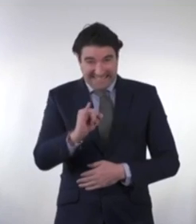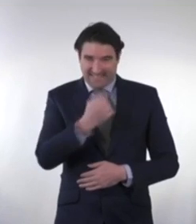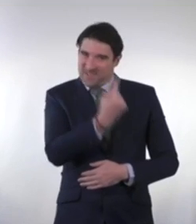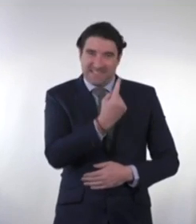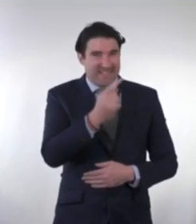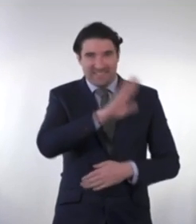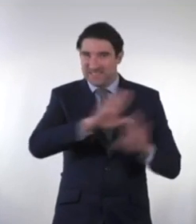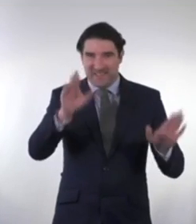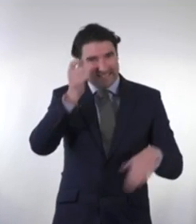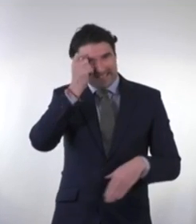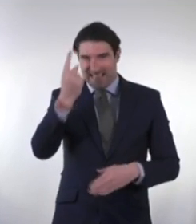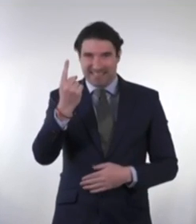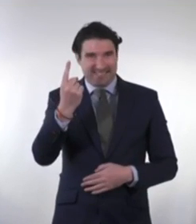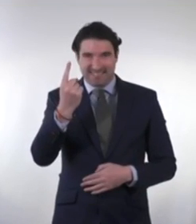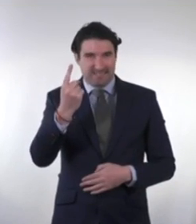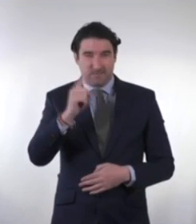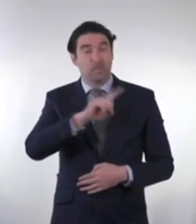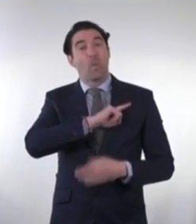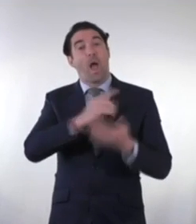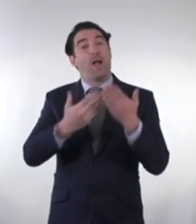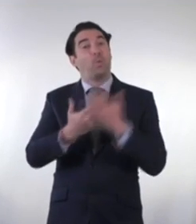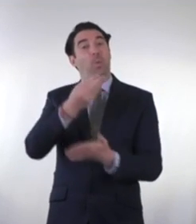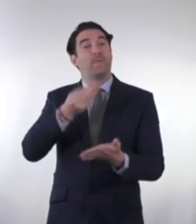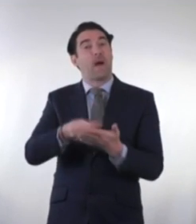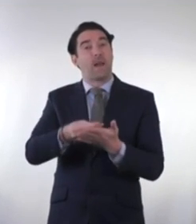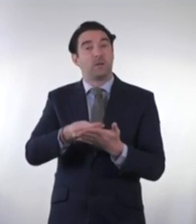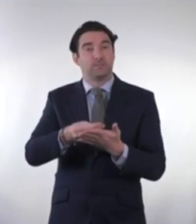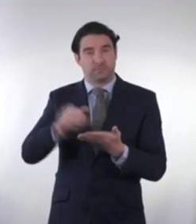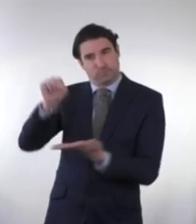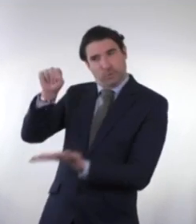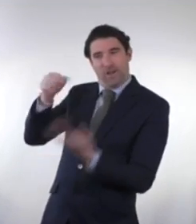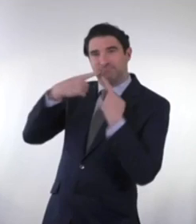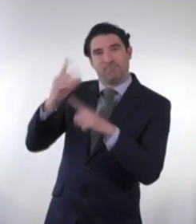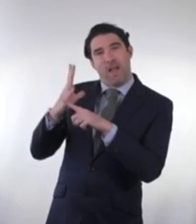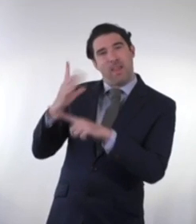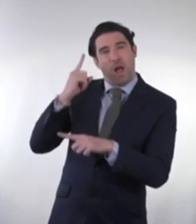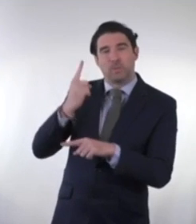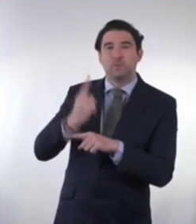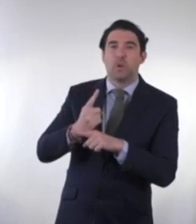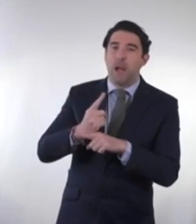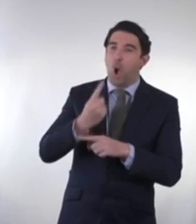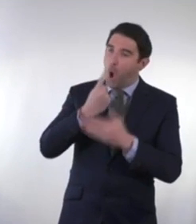job retention bonus at the end of January. But, of course, things are tough. As the Chancellor